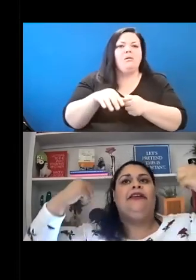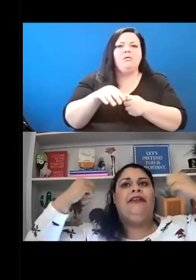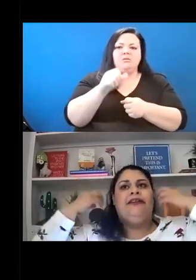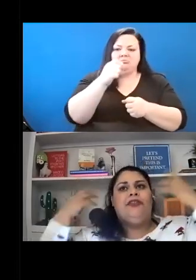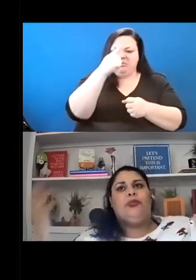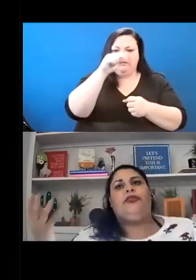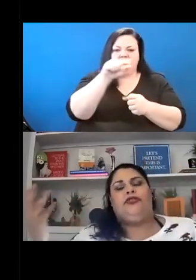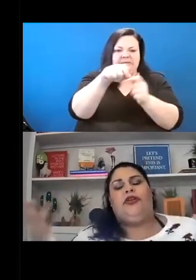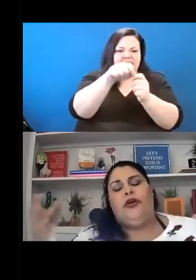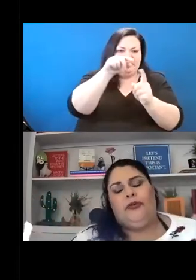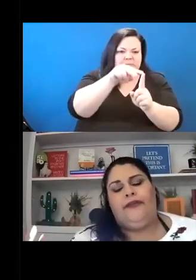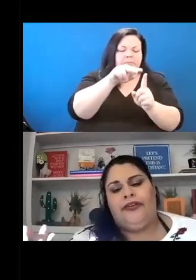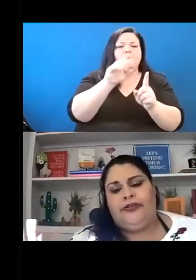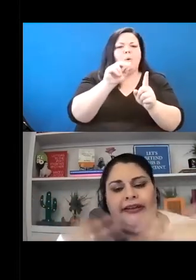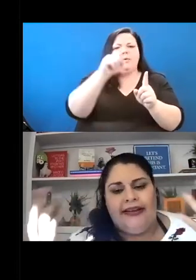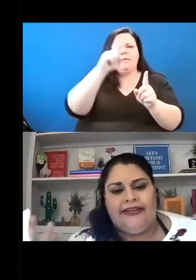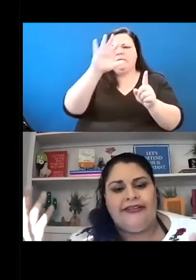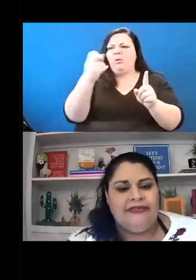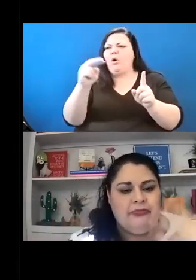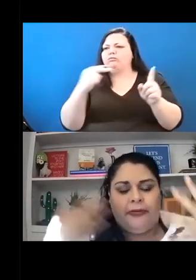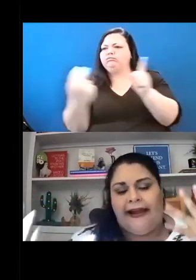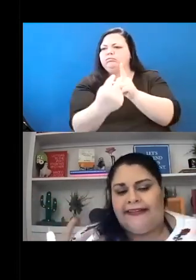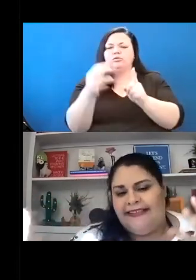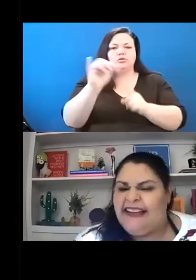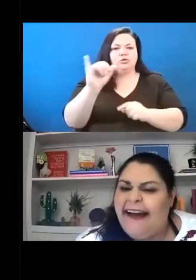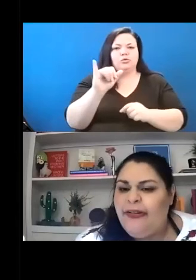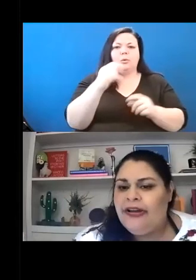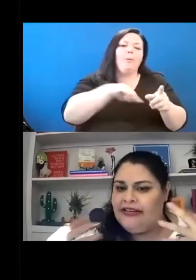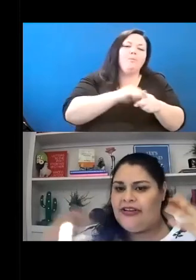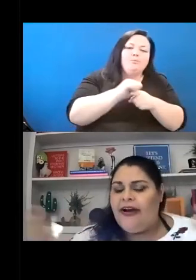towards your own eventually and just we're practicing now so i understand